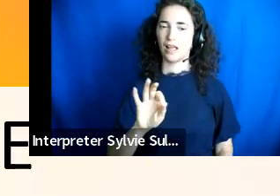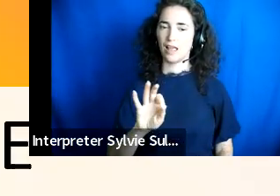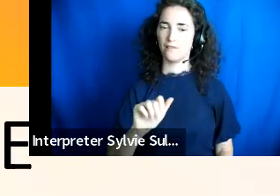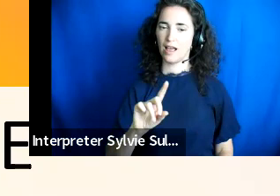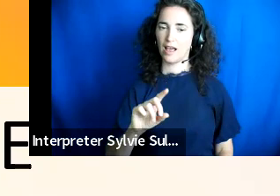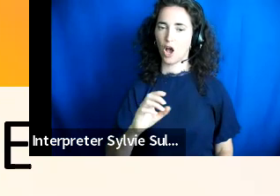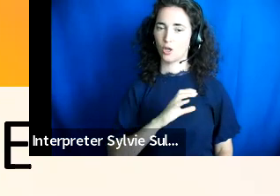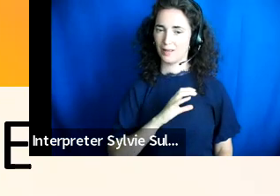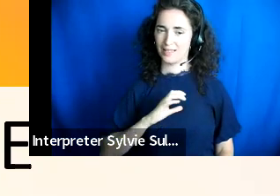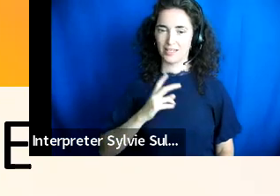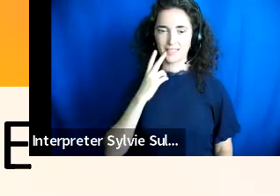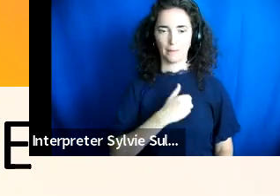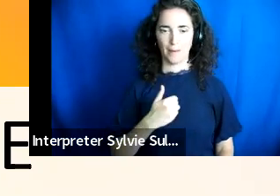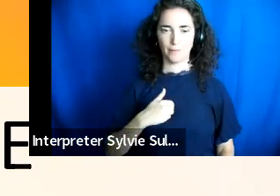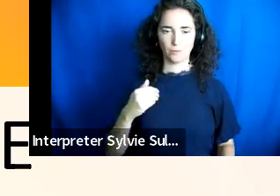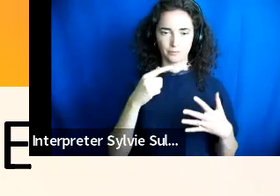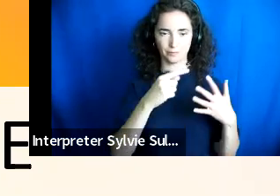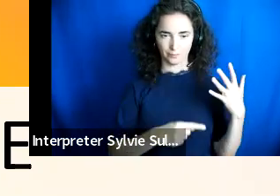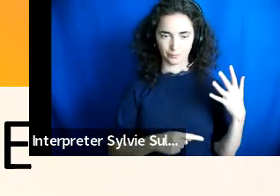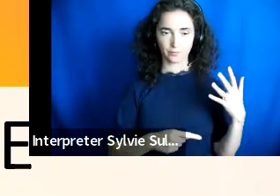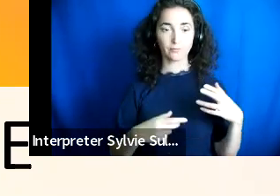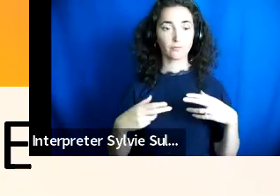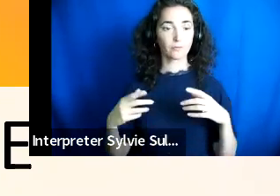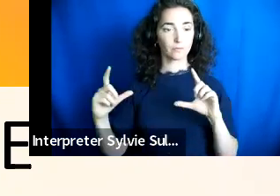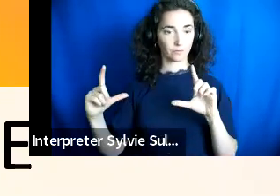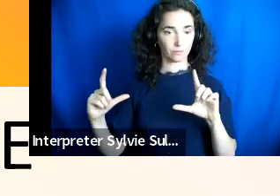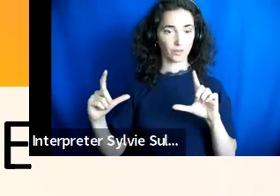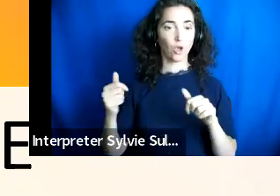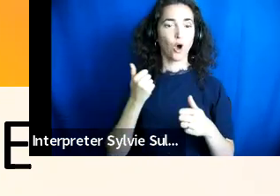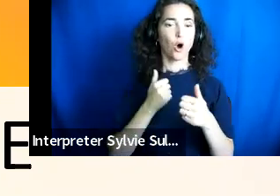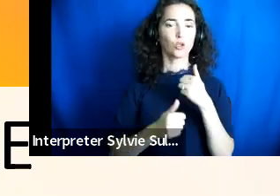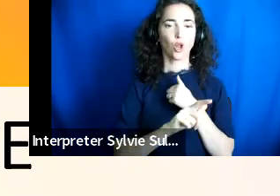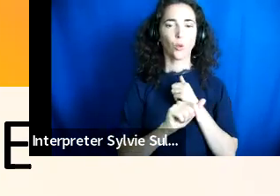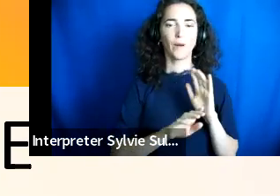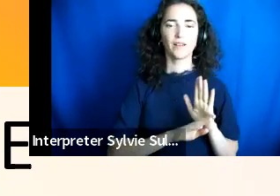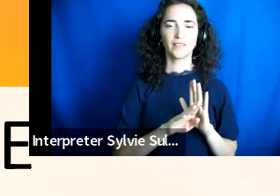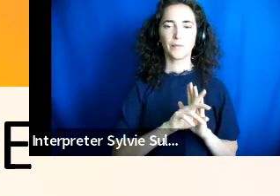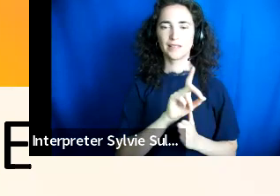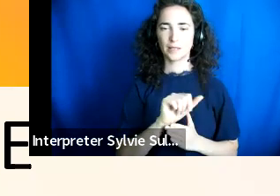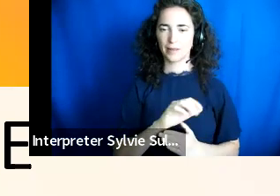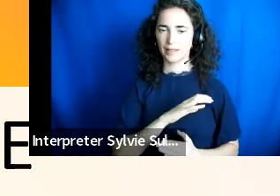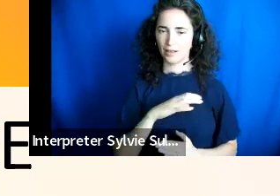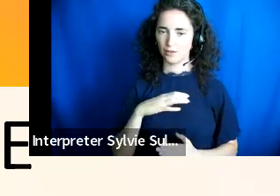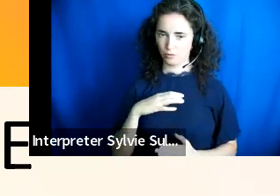You can see the slide of your screen on the auspices of the Louisiana Developmental Disabilities Council.